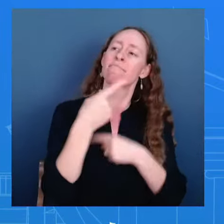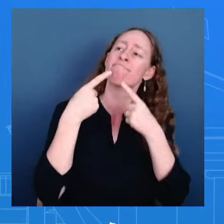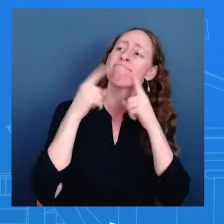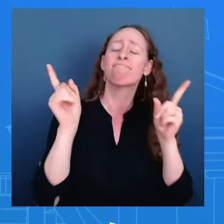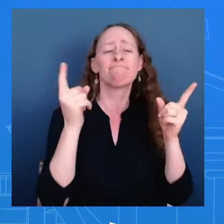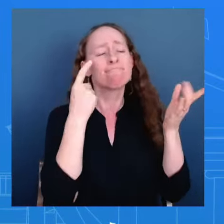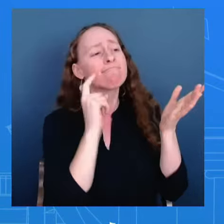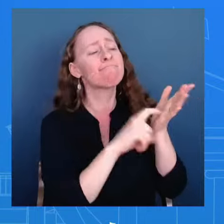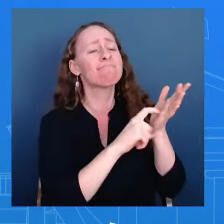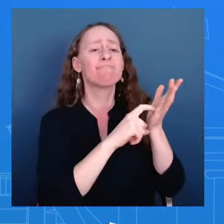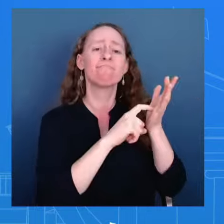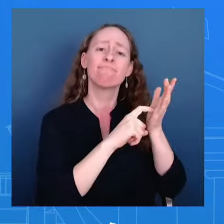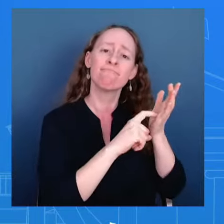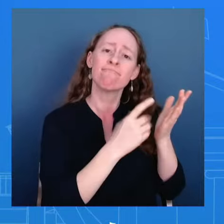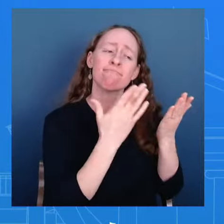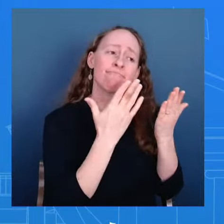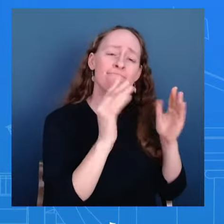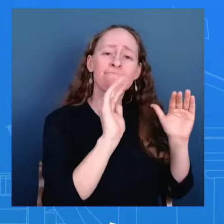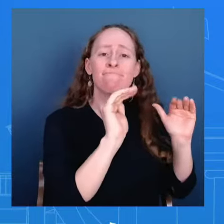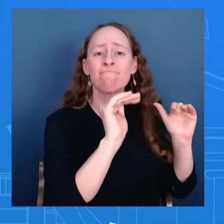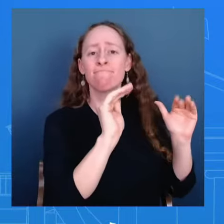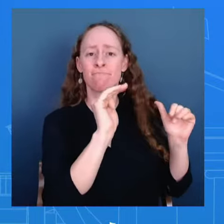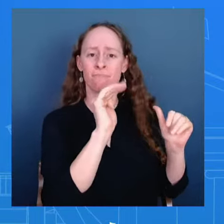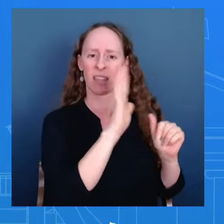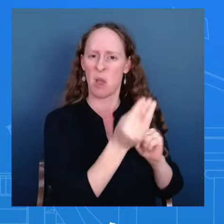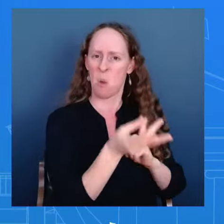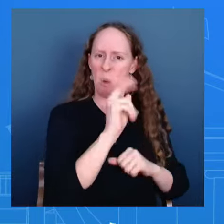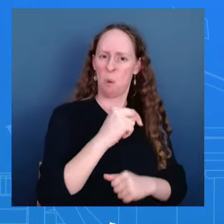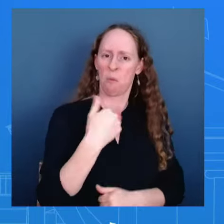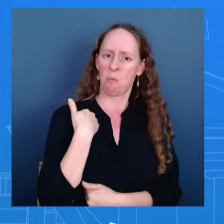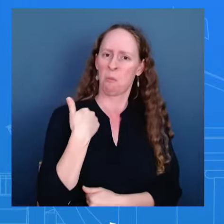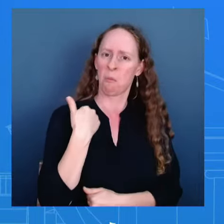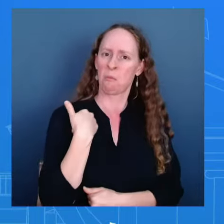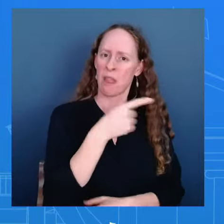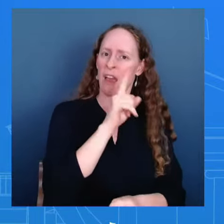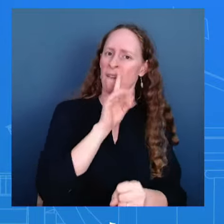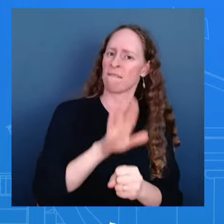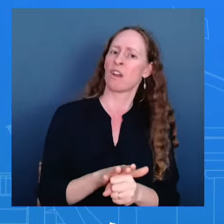that they weren't trying to go after Hamas in a targeted precise way in this regard.